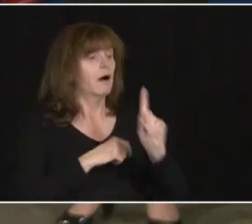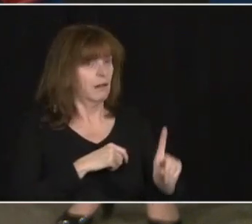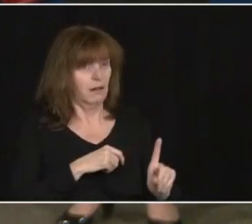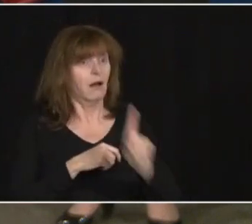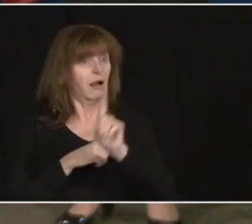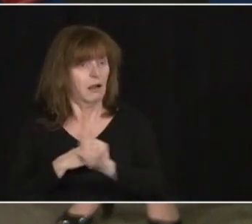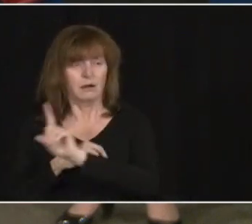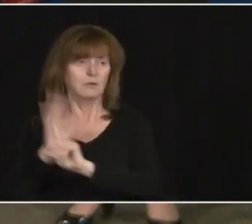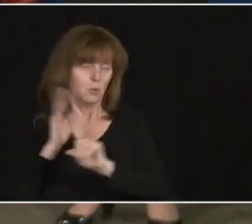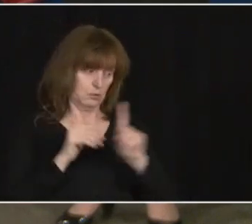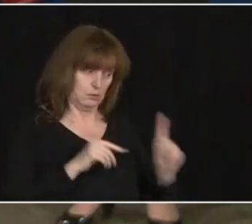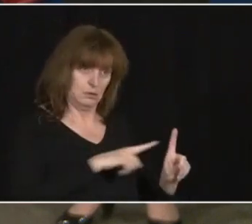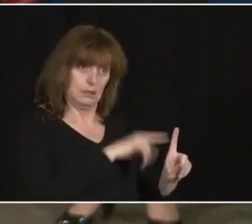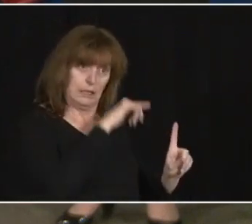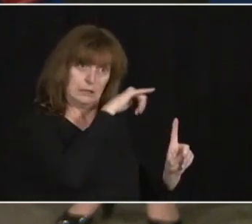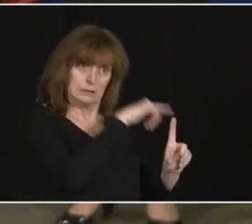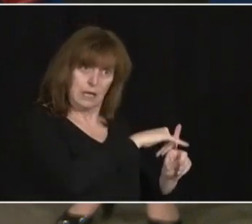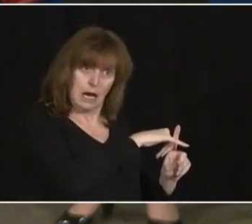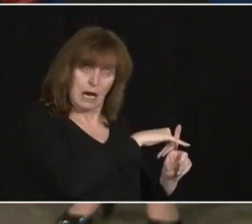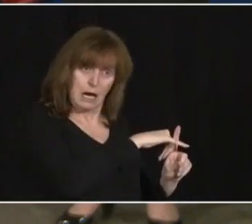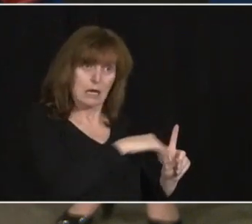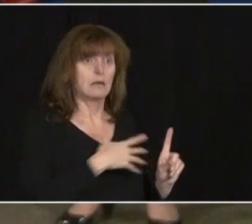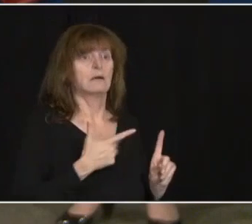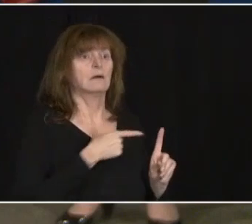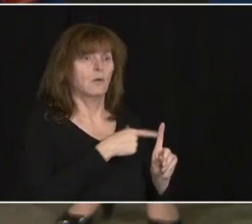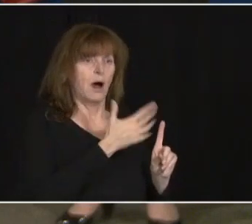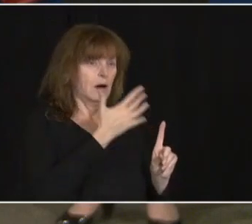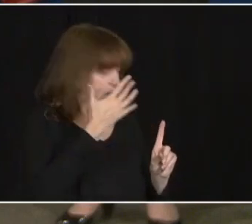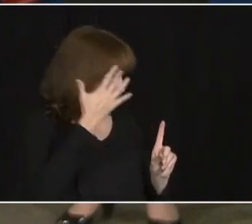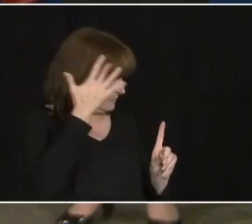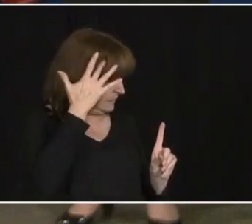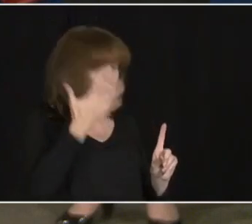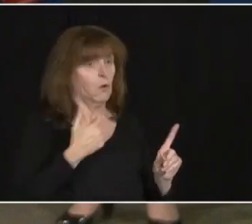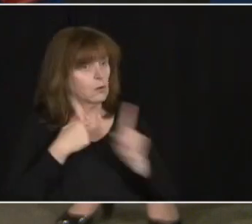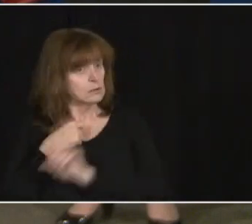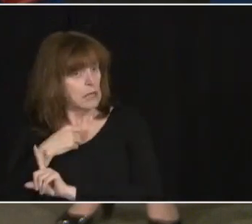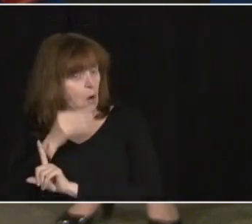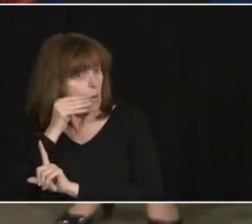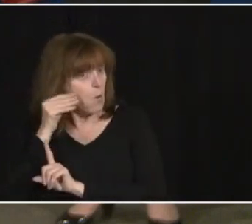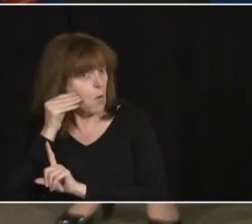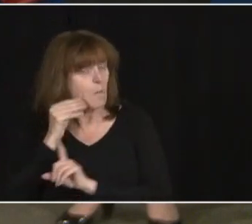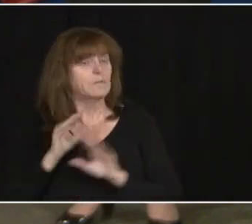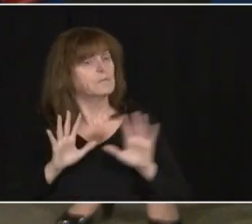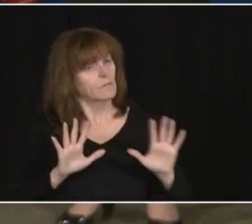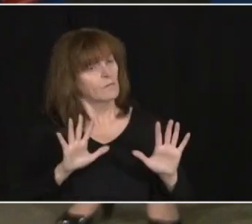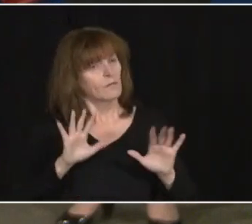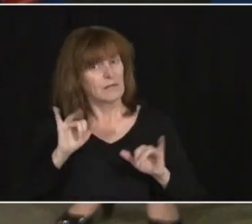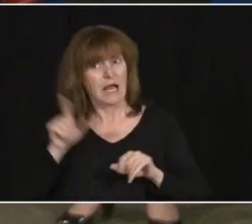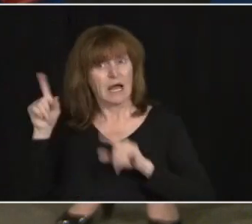to work in one location only. And this is an important tool that we have. It is a small percentage of overall workers.